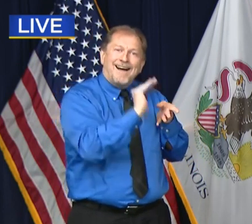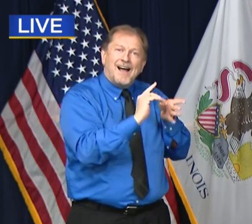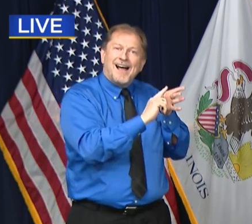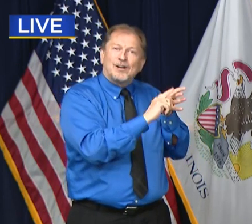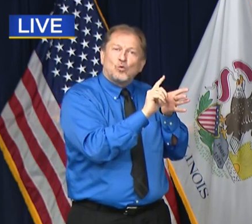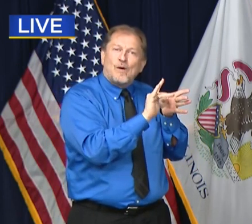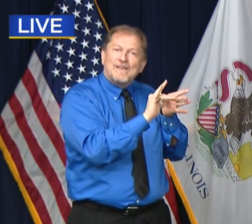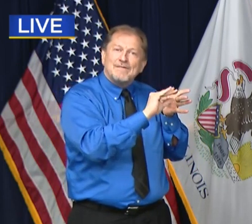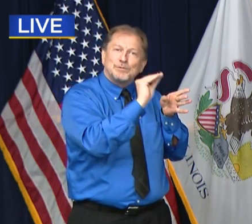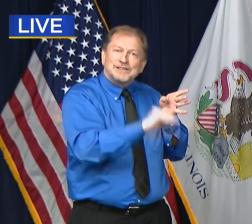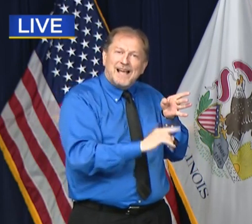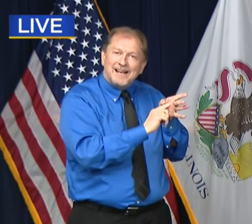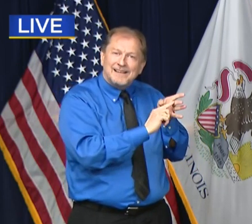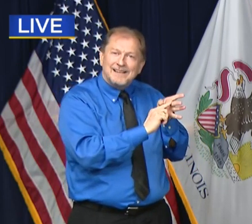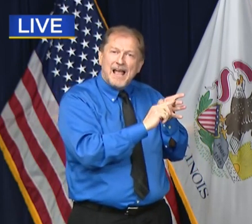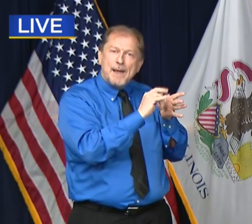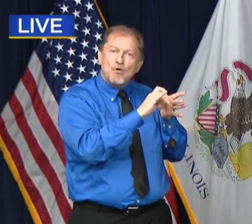DOWNWARD TREND FROM 29 PERCENT